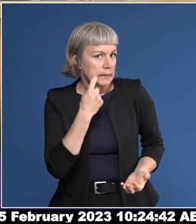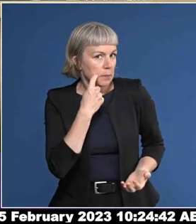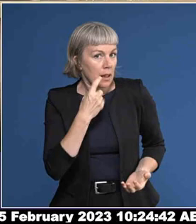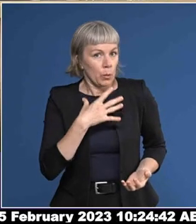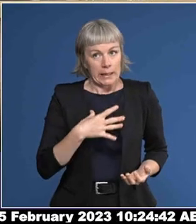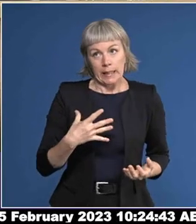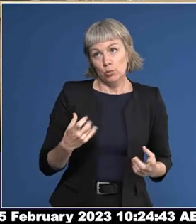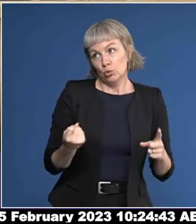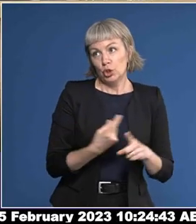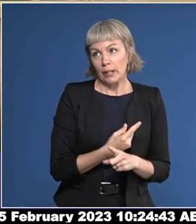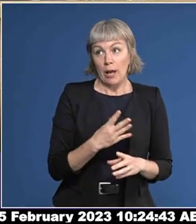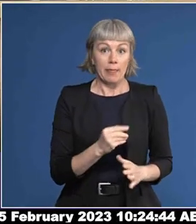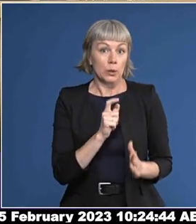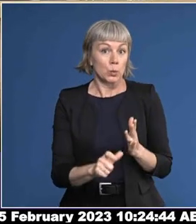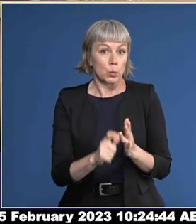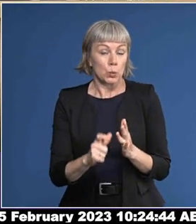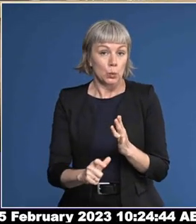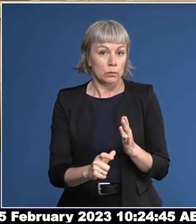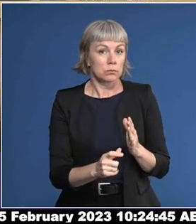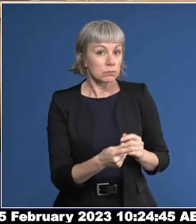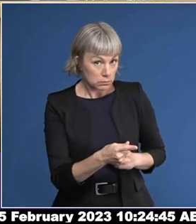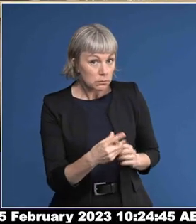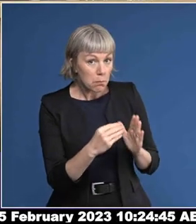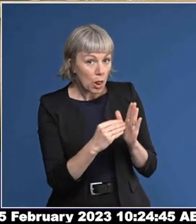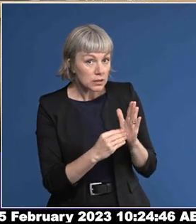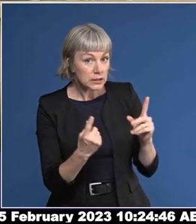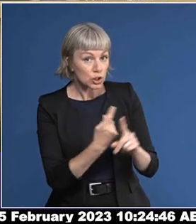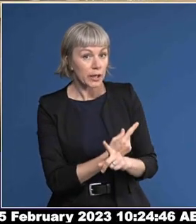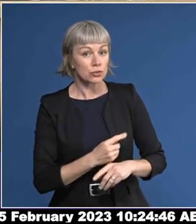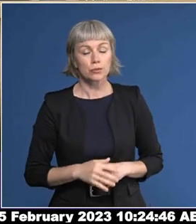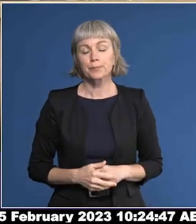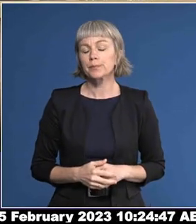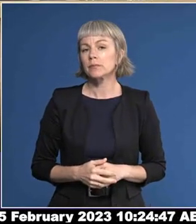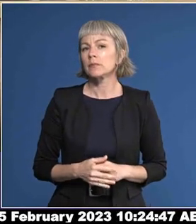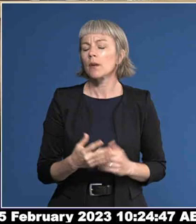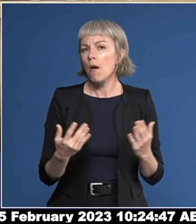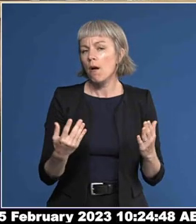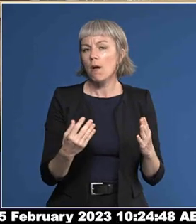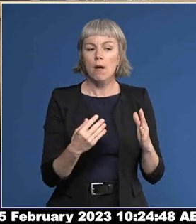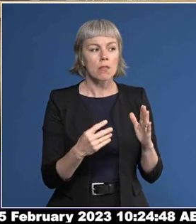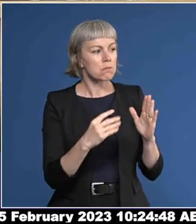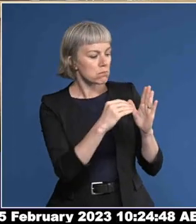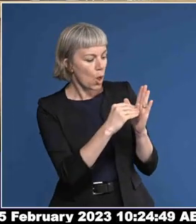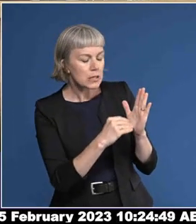What policy change would you need to make? We would just need to make a policy change that would specify that